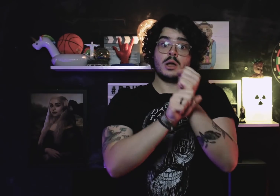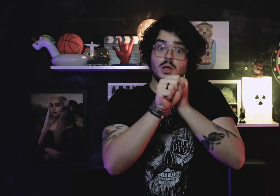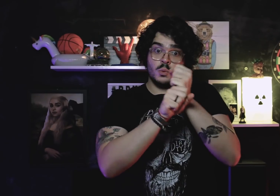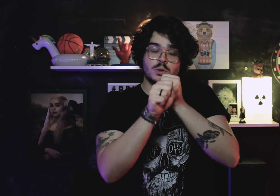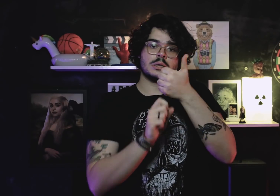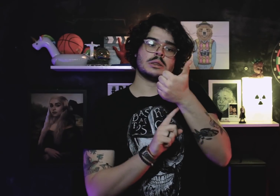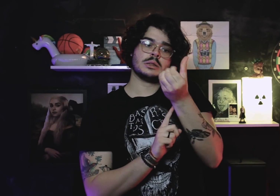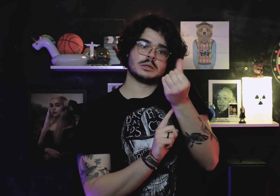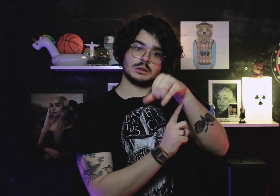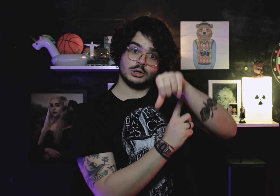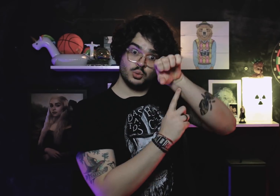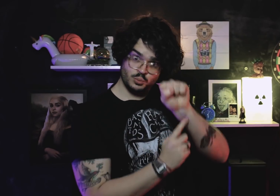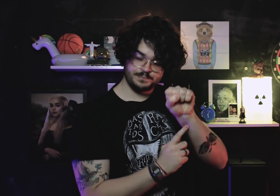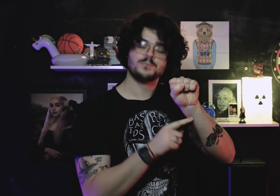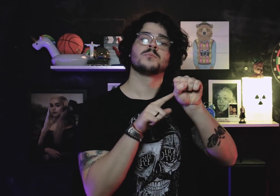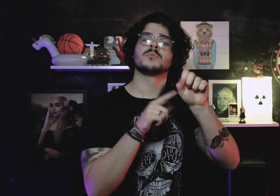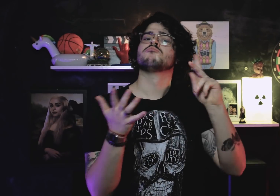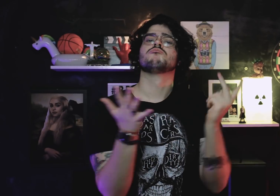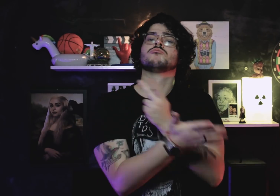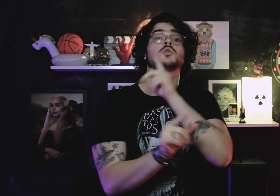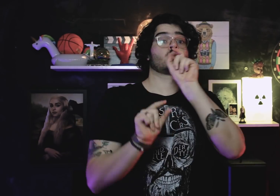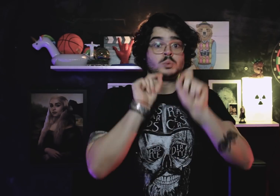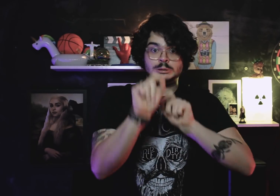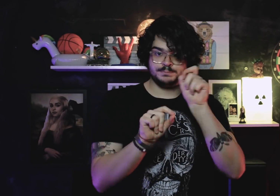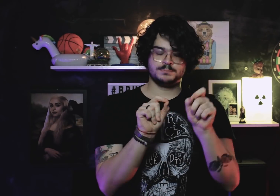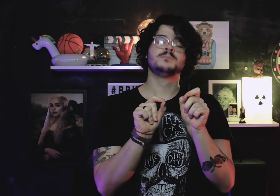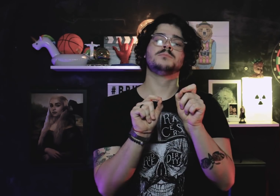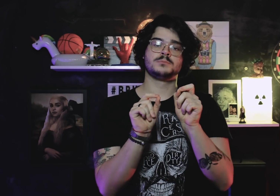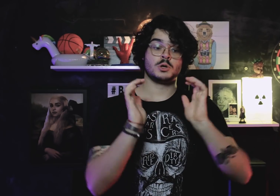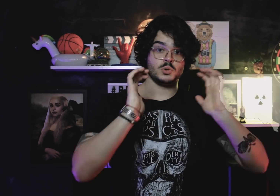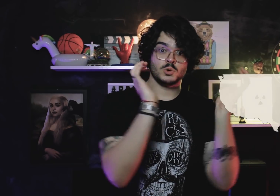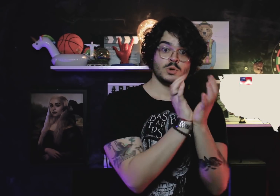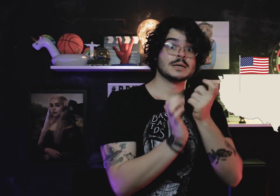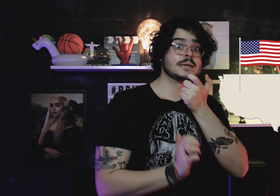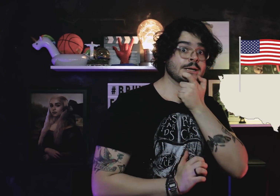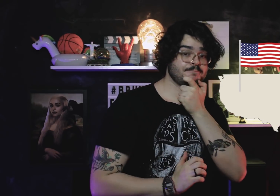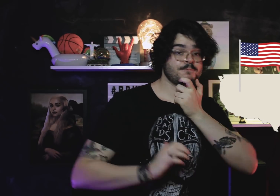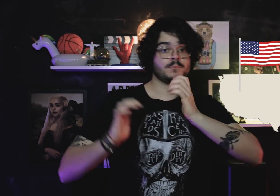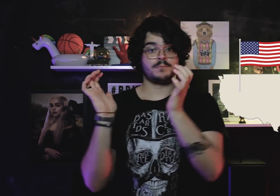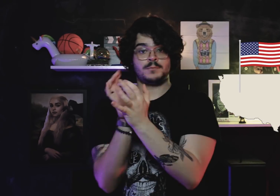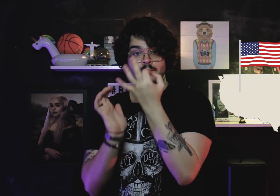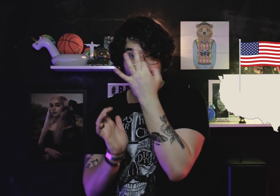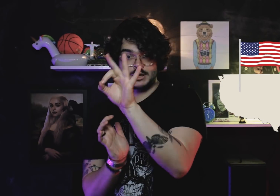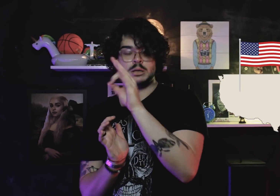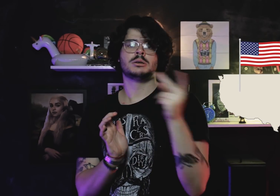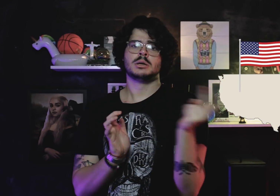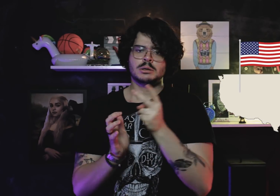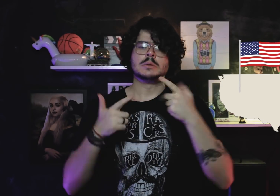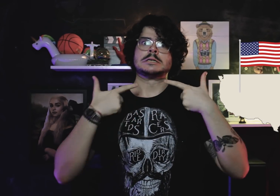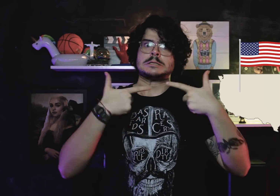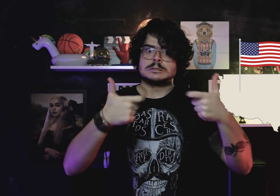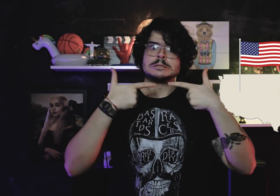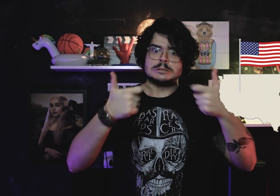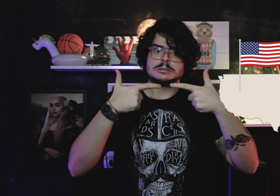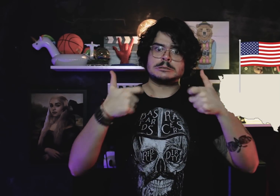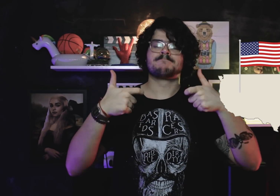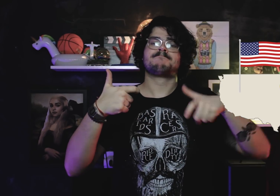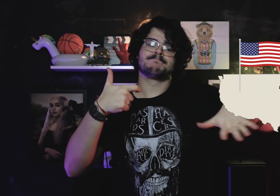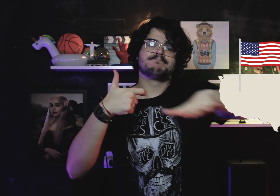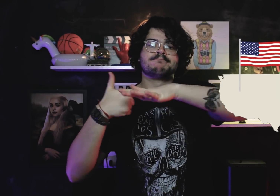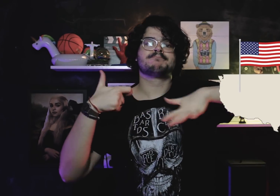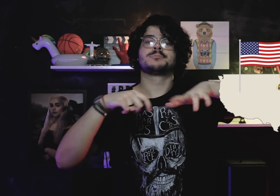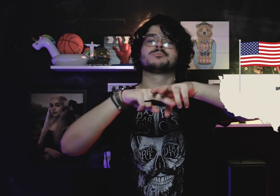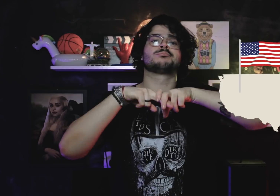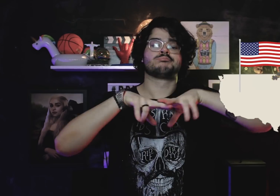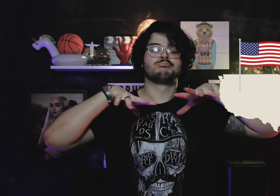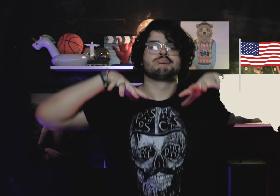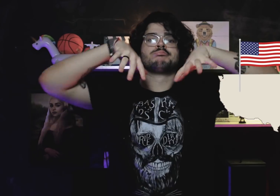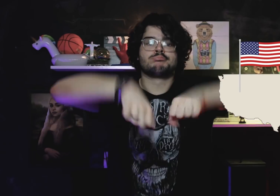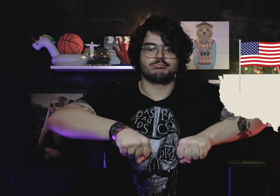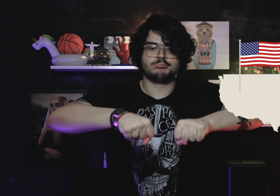In 1689, the English and French disputed the territory of a colony